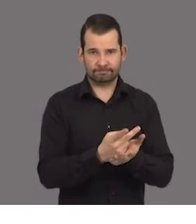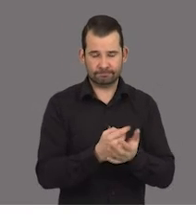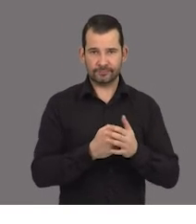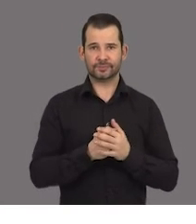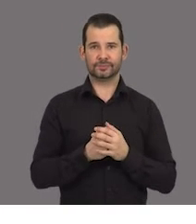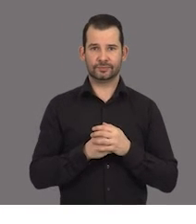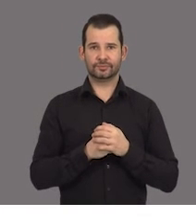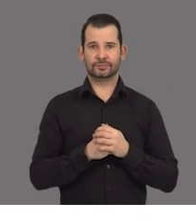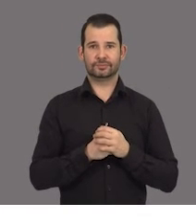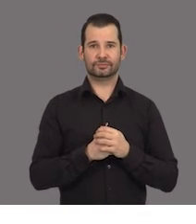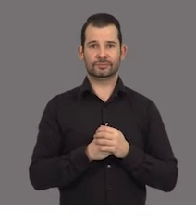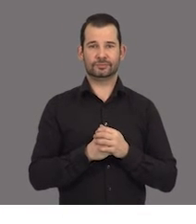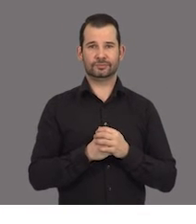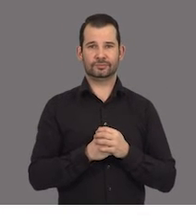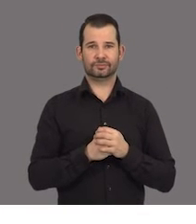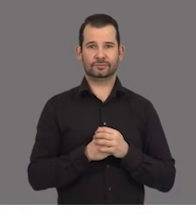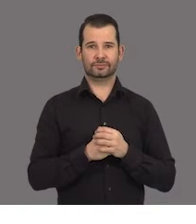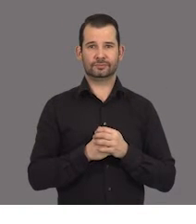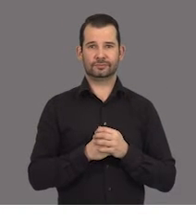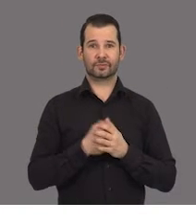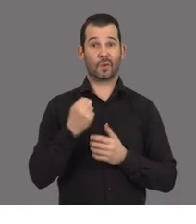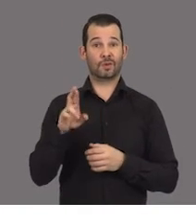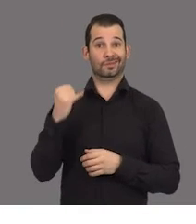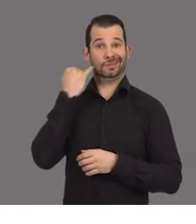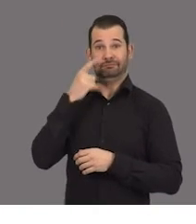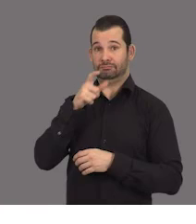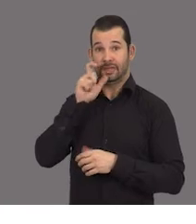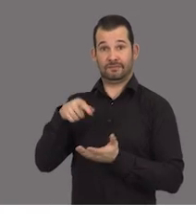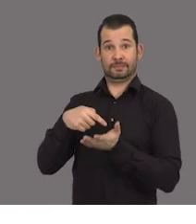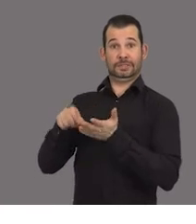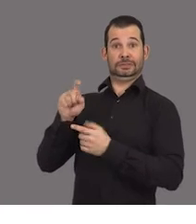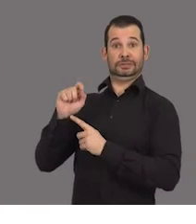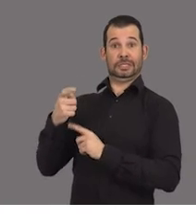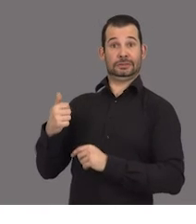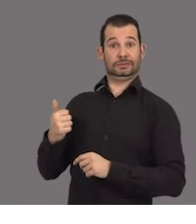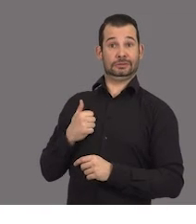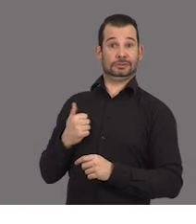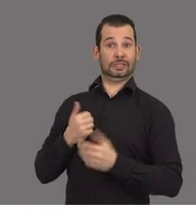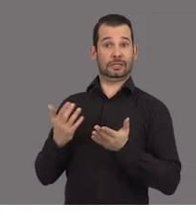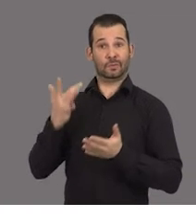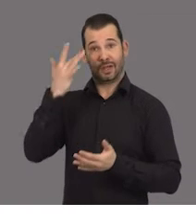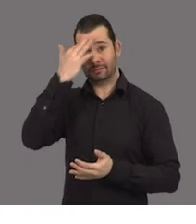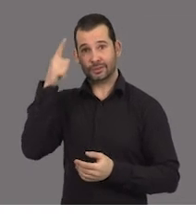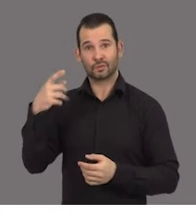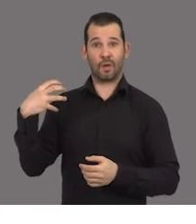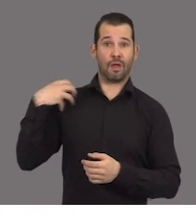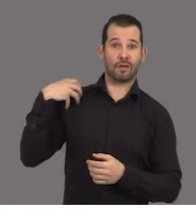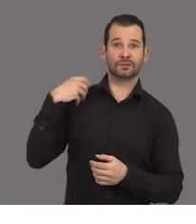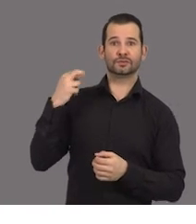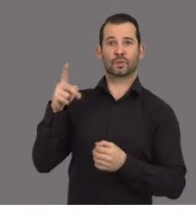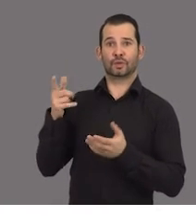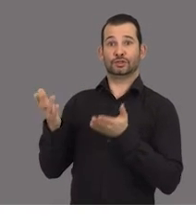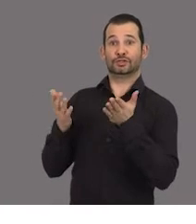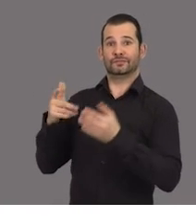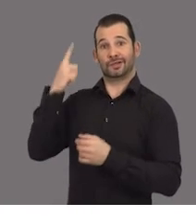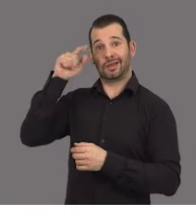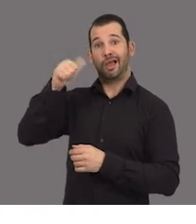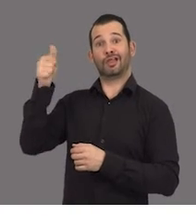or servant of another country, such as a diplomat, or you are a family member or employee of that person.